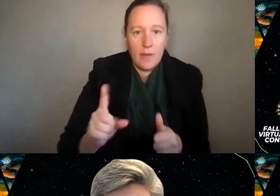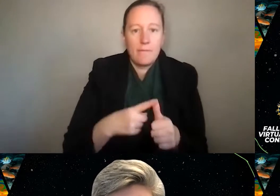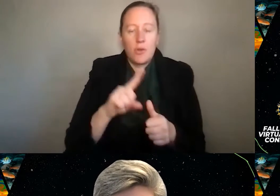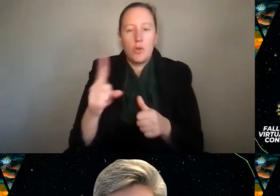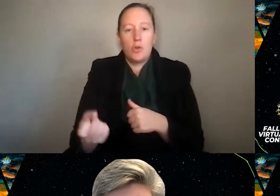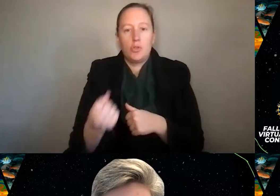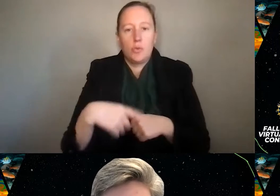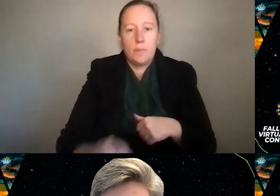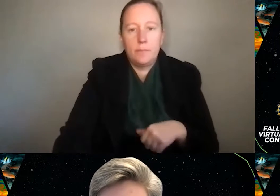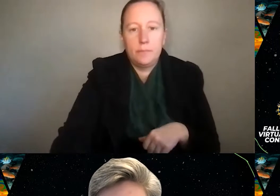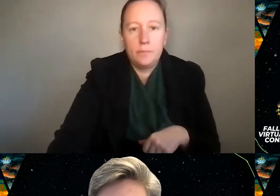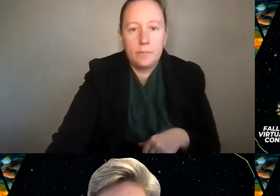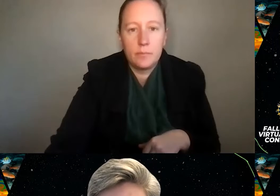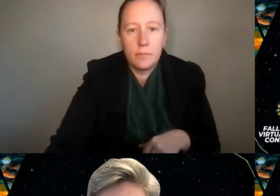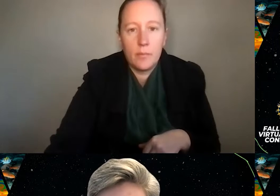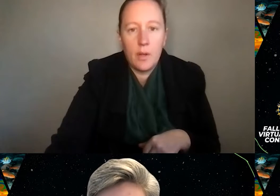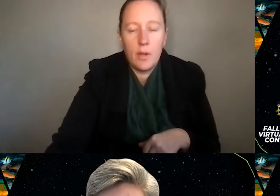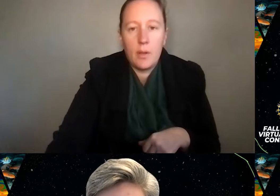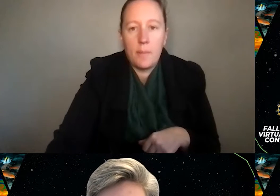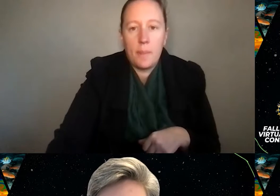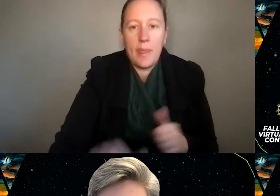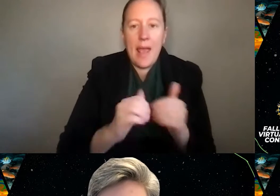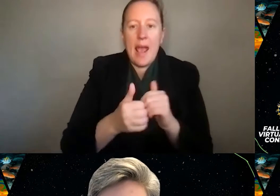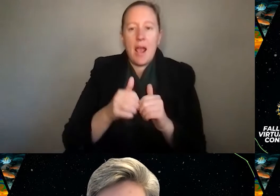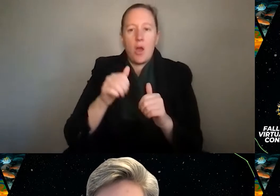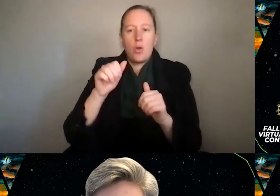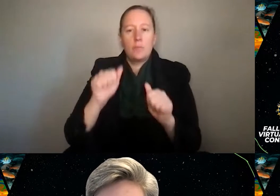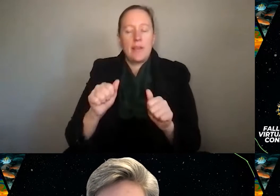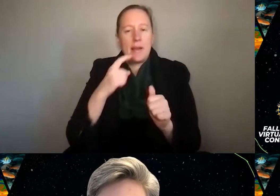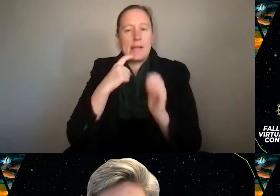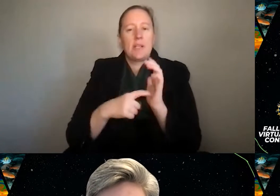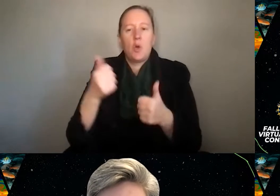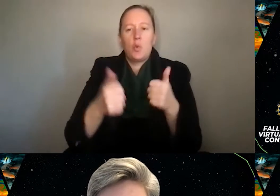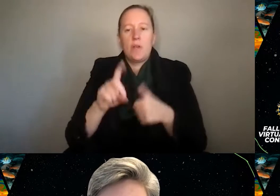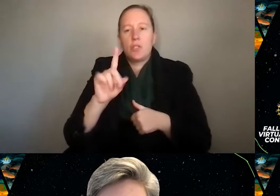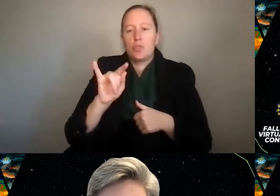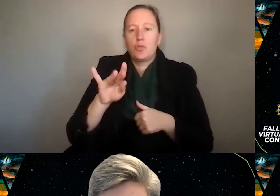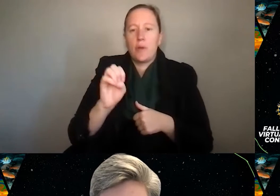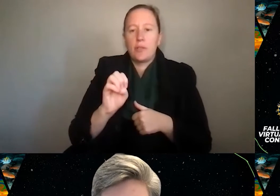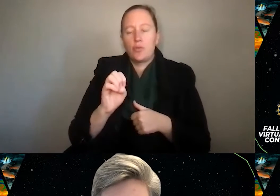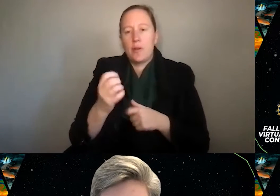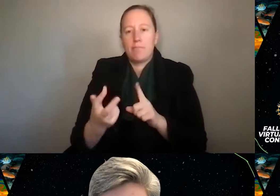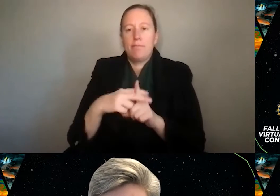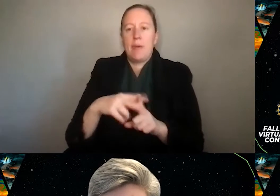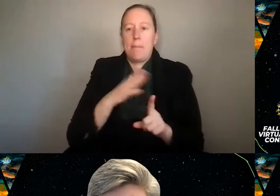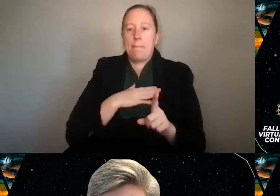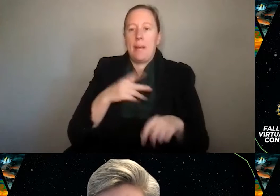"How can I tell which directorate applies to my particular PI or institution?"